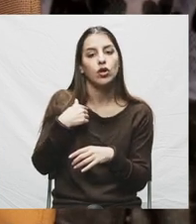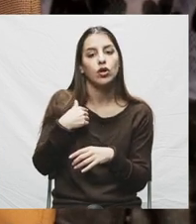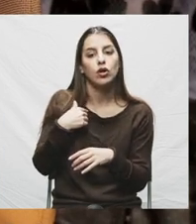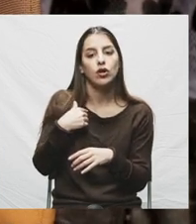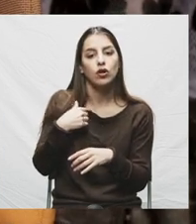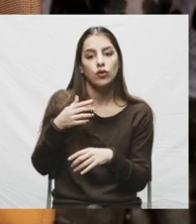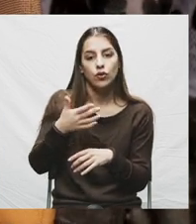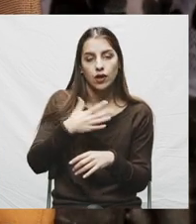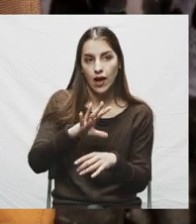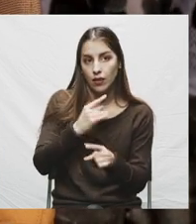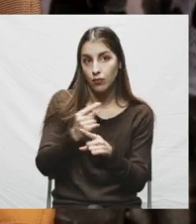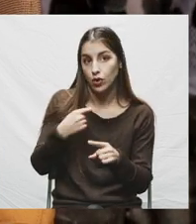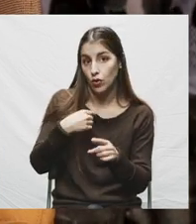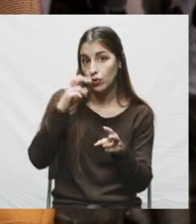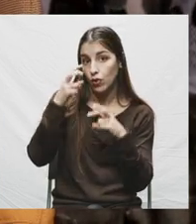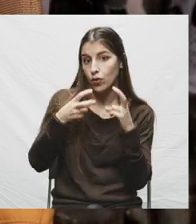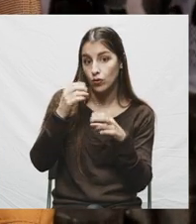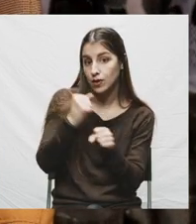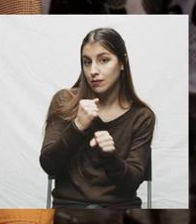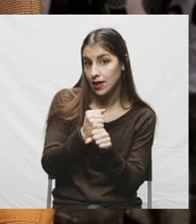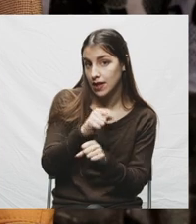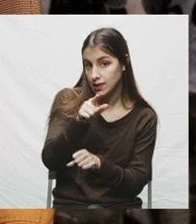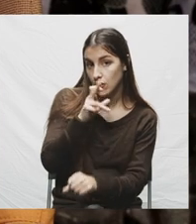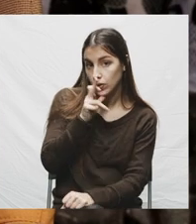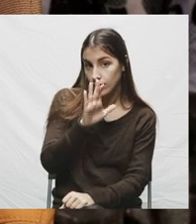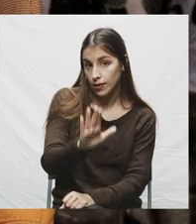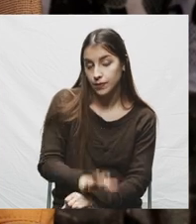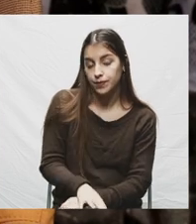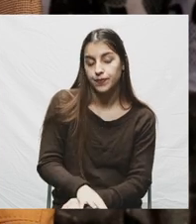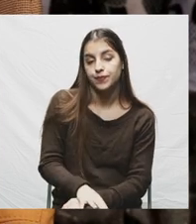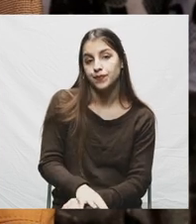I go watch it because it might serve my work, and this is terrible.